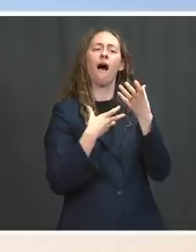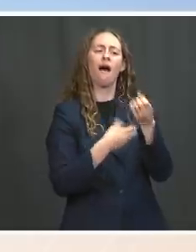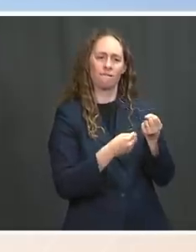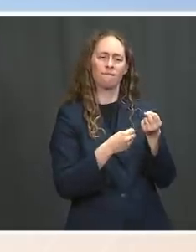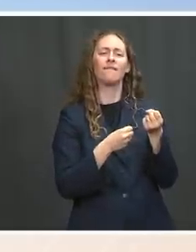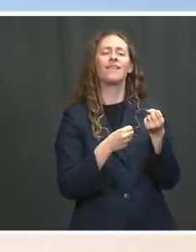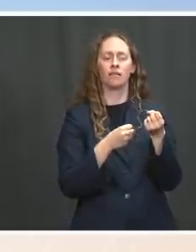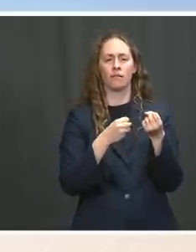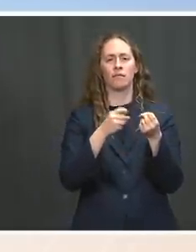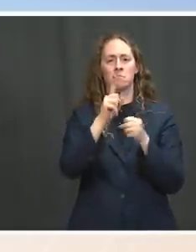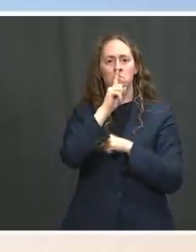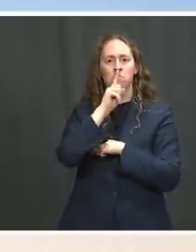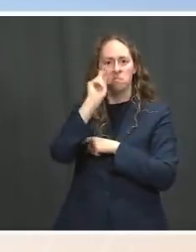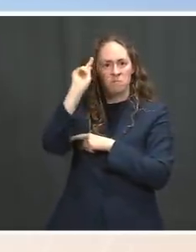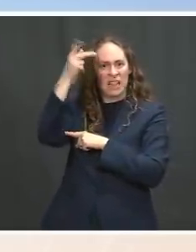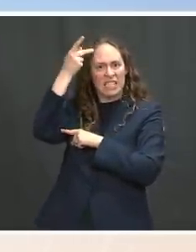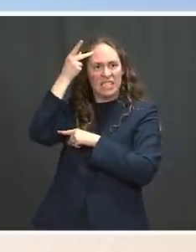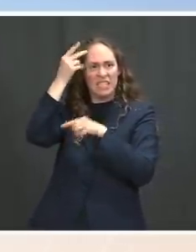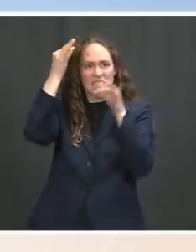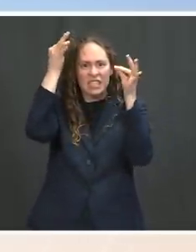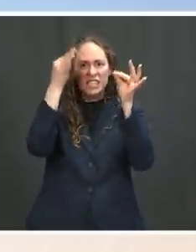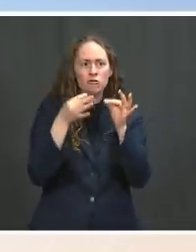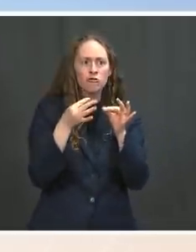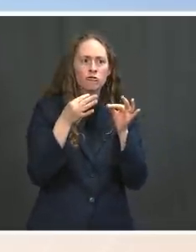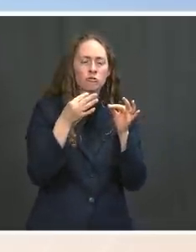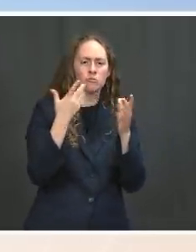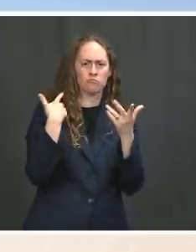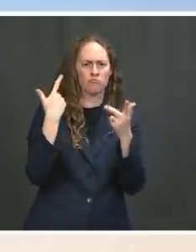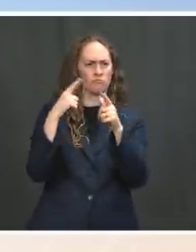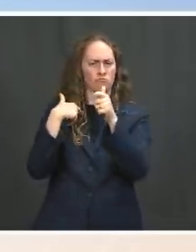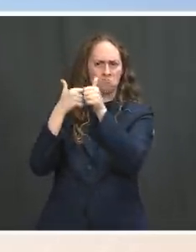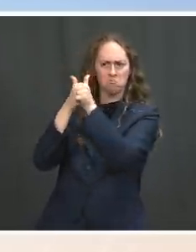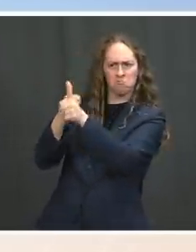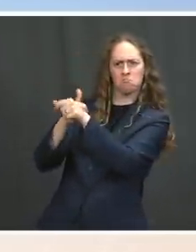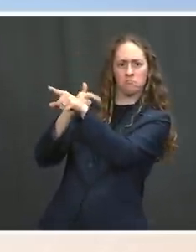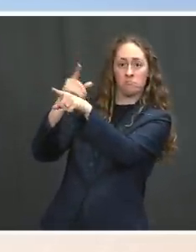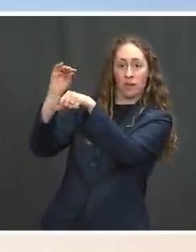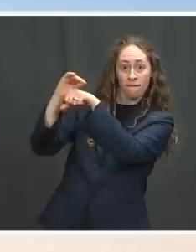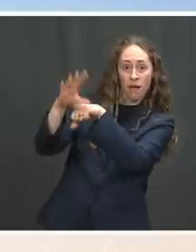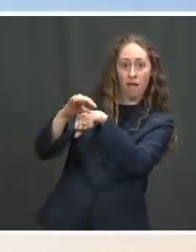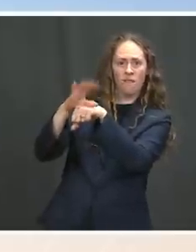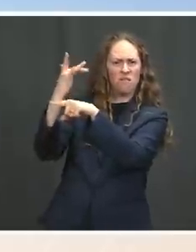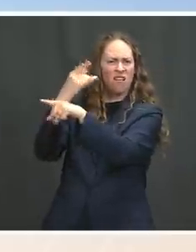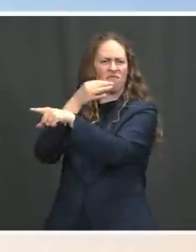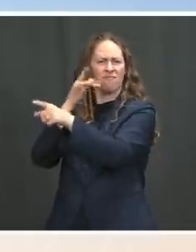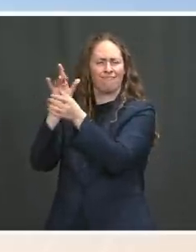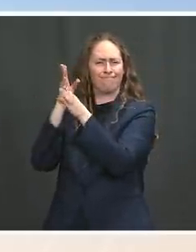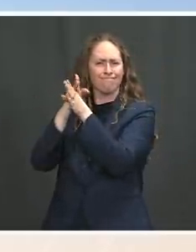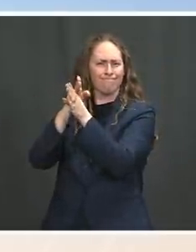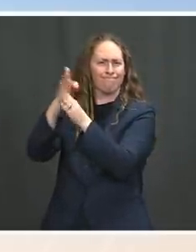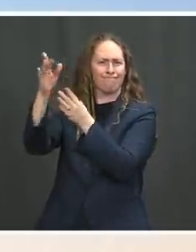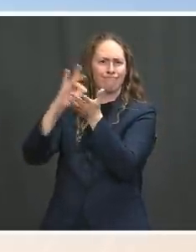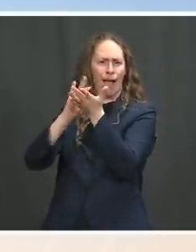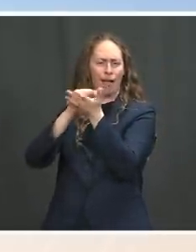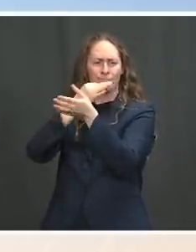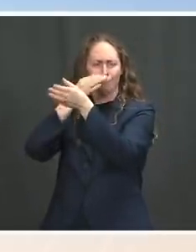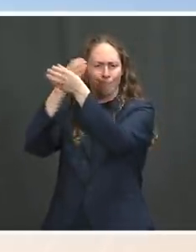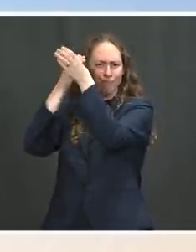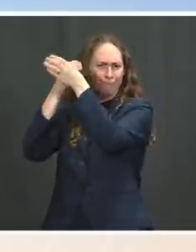we are leaning into the advice and counsel of medical experts. Sometimes people may feel that's slow. We understand. It's frustrating.